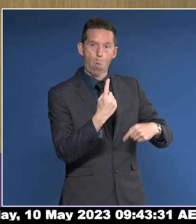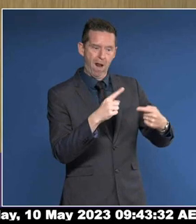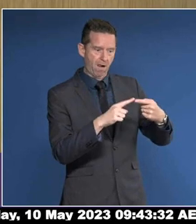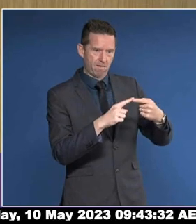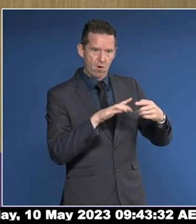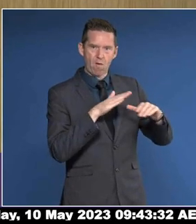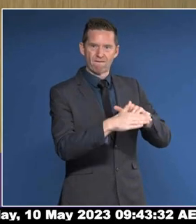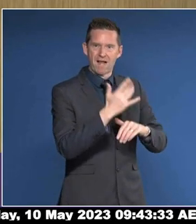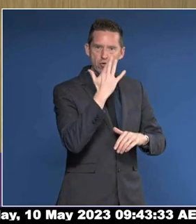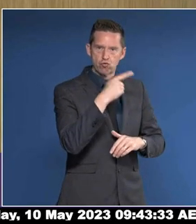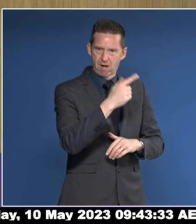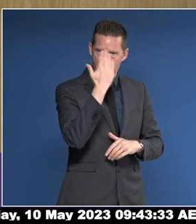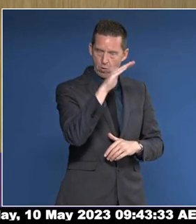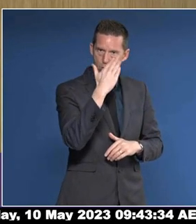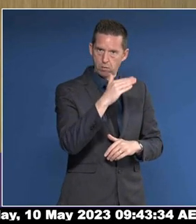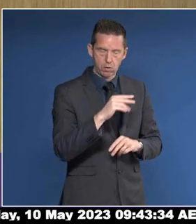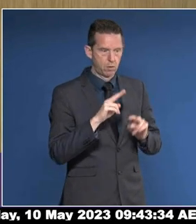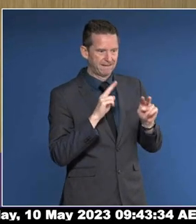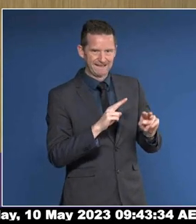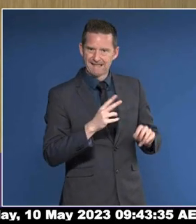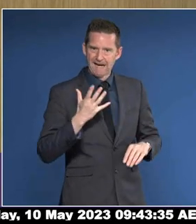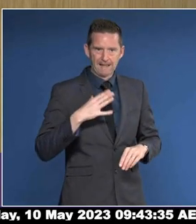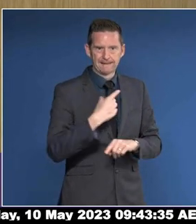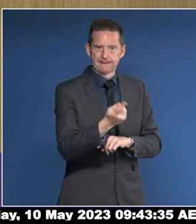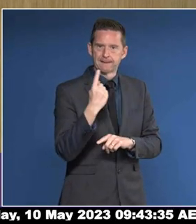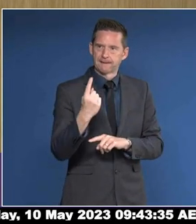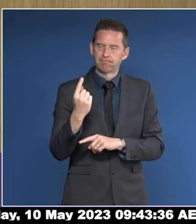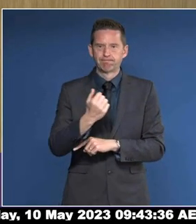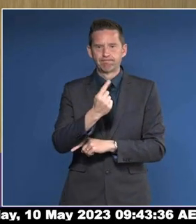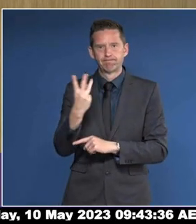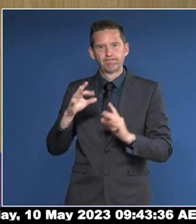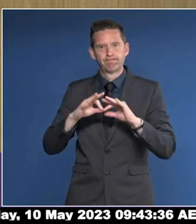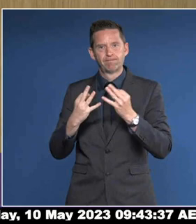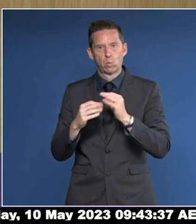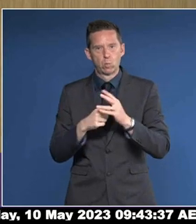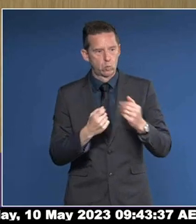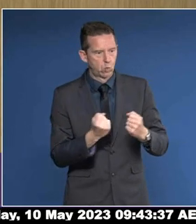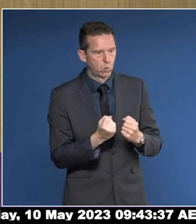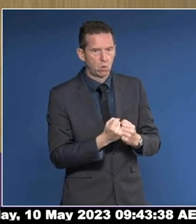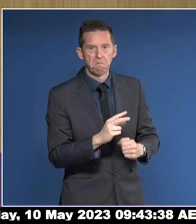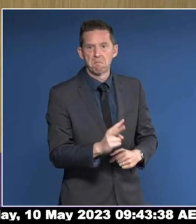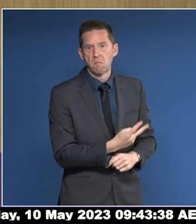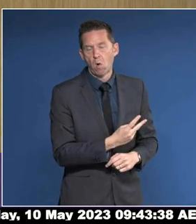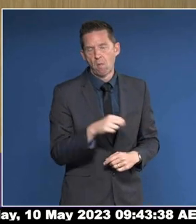strongly a multi-agency response to the needs of both children, and some follow-up